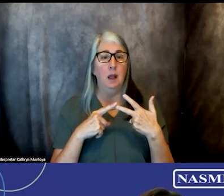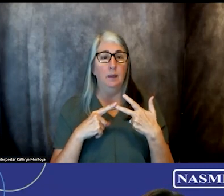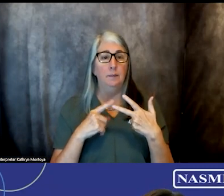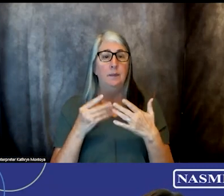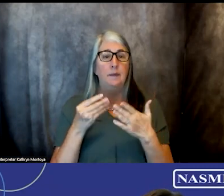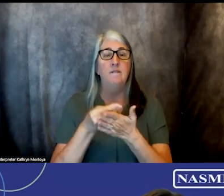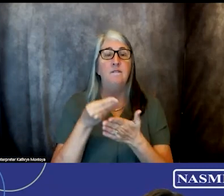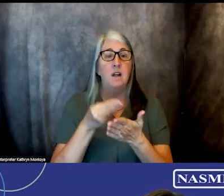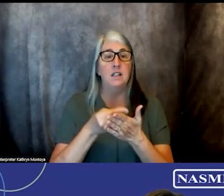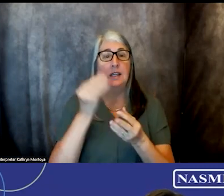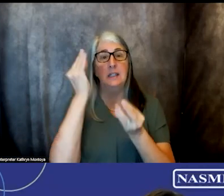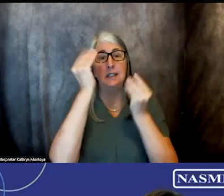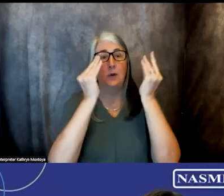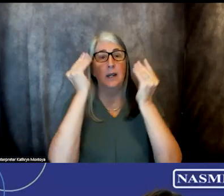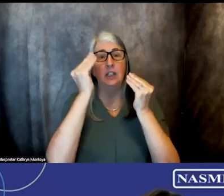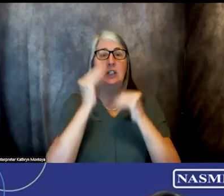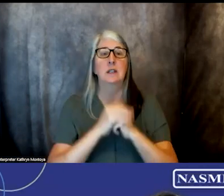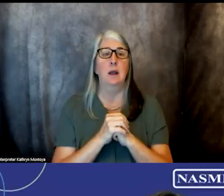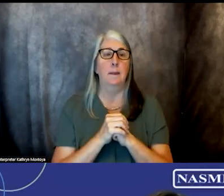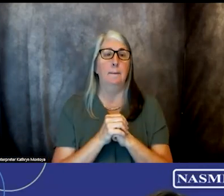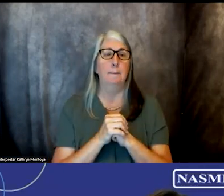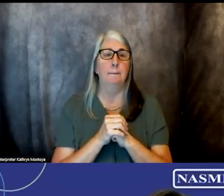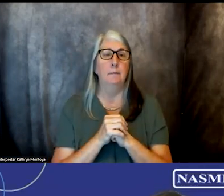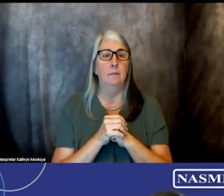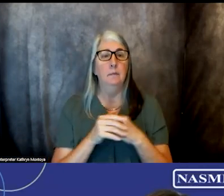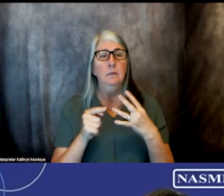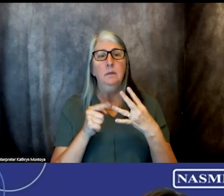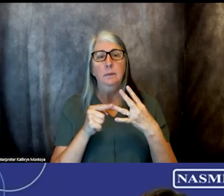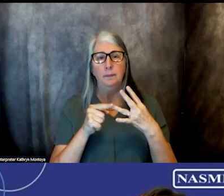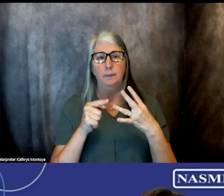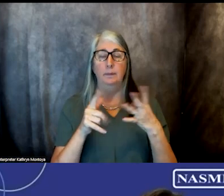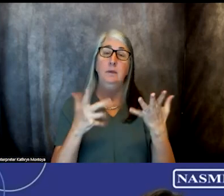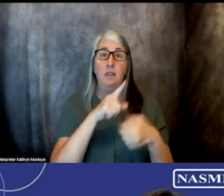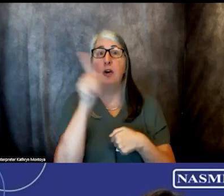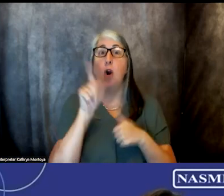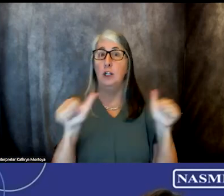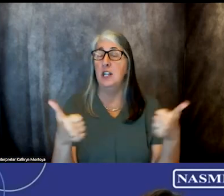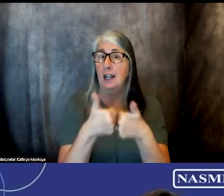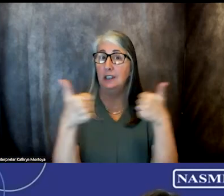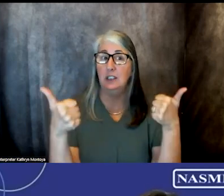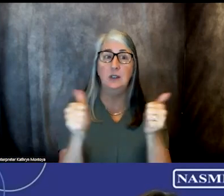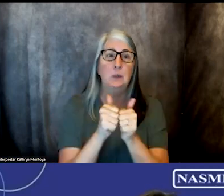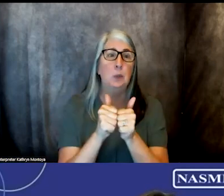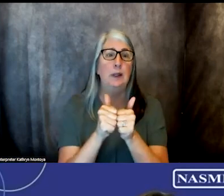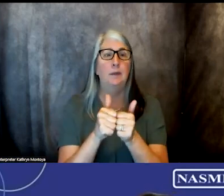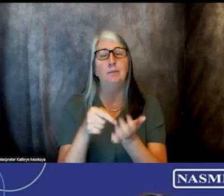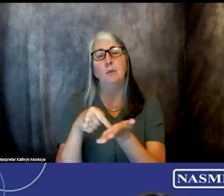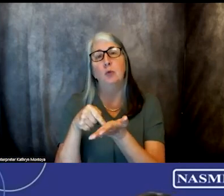THERE ARE CHALLENGES WITH REIMBURSING -- WELL, PEER SUPPORT